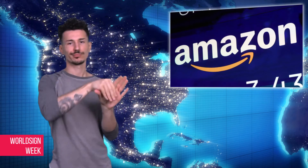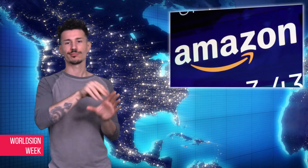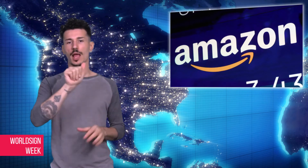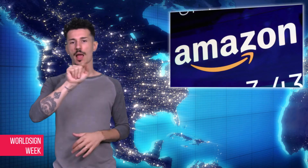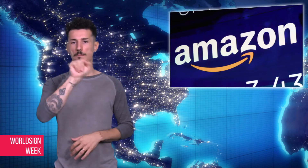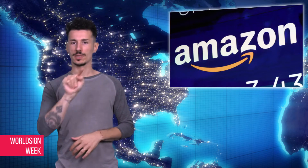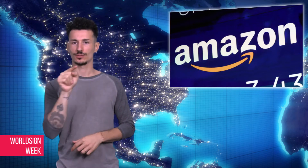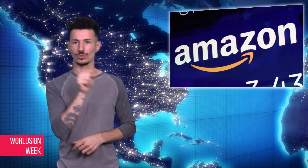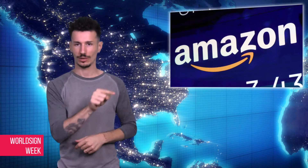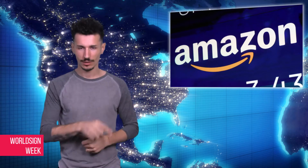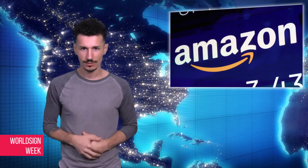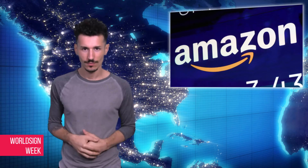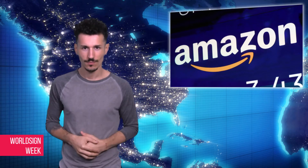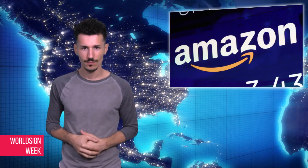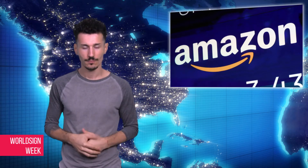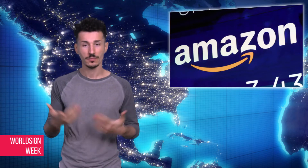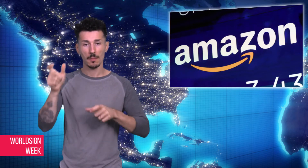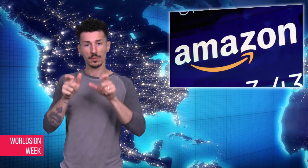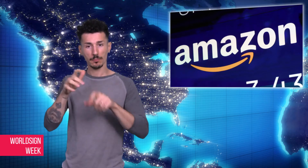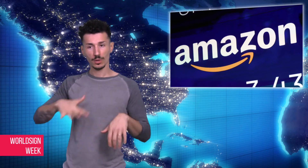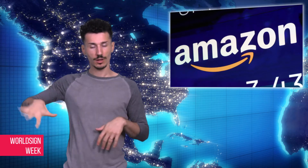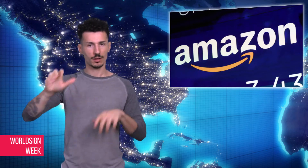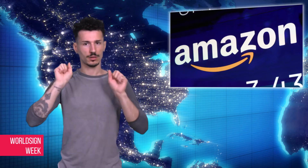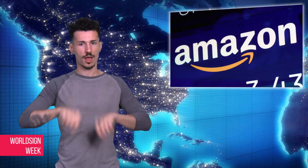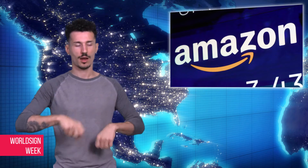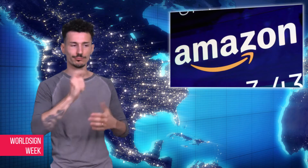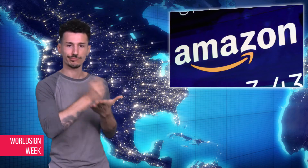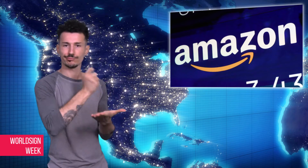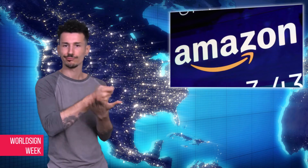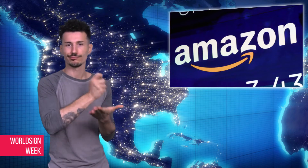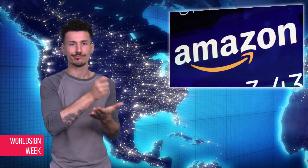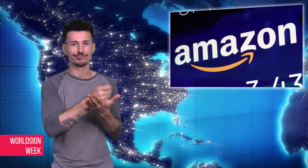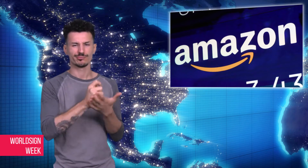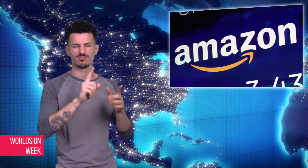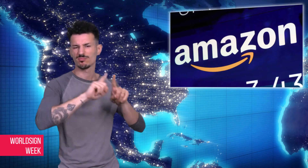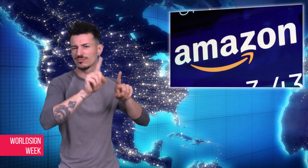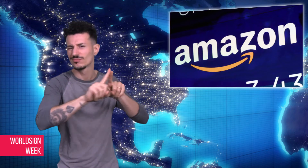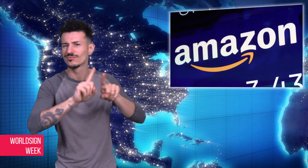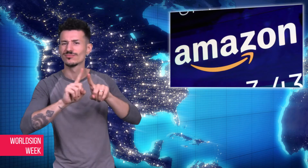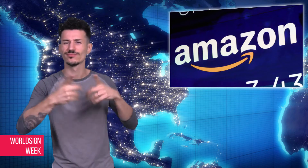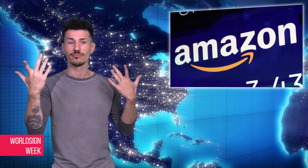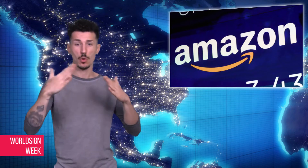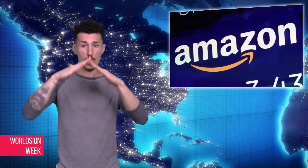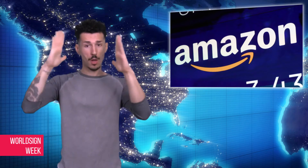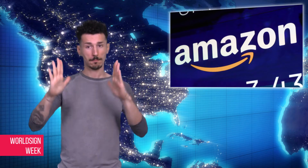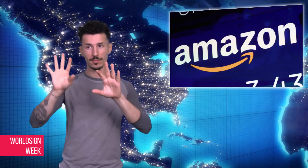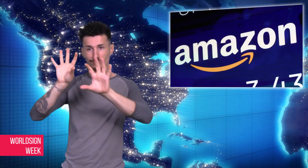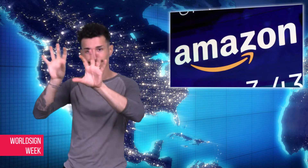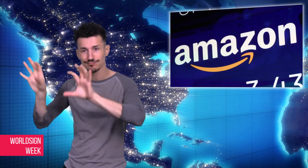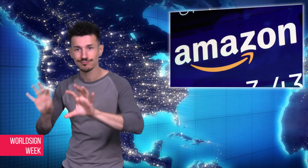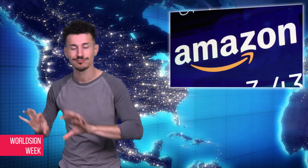school, books or pets from small businesses through the trusted